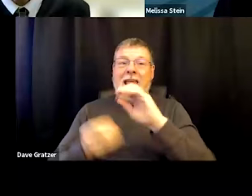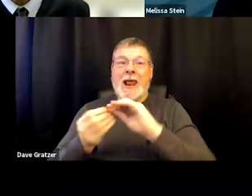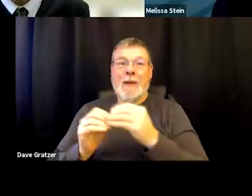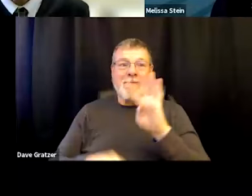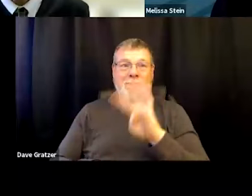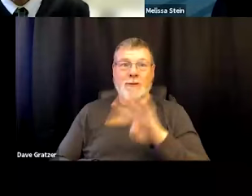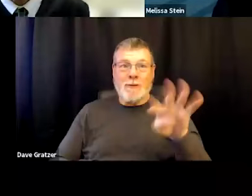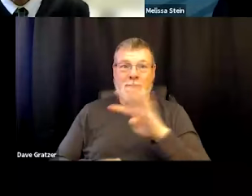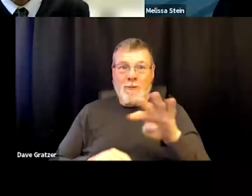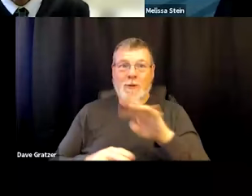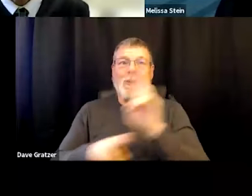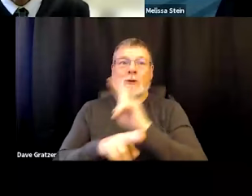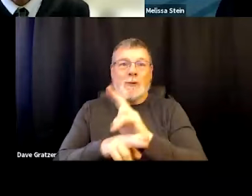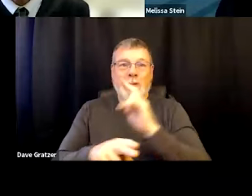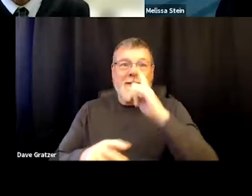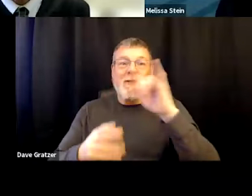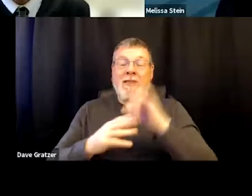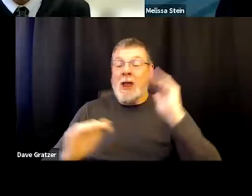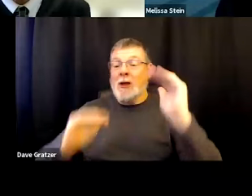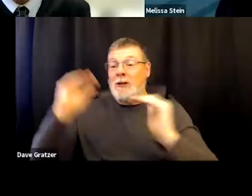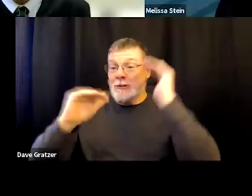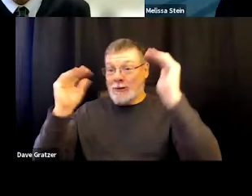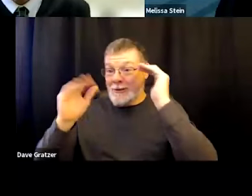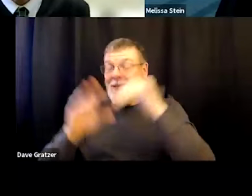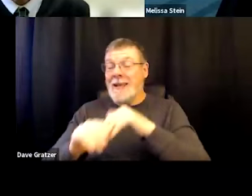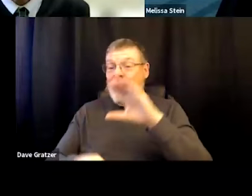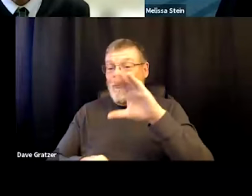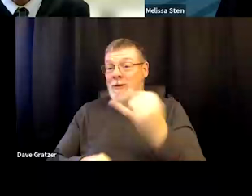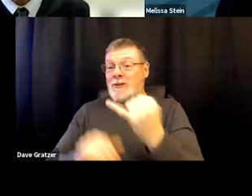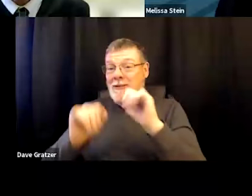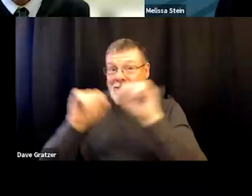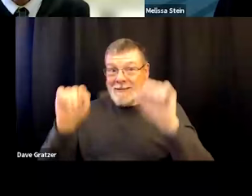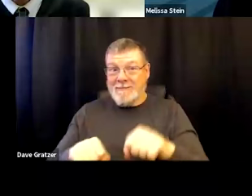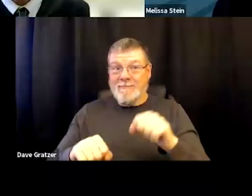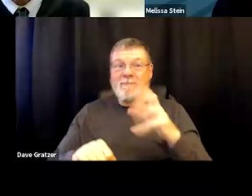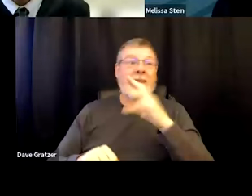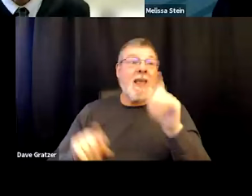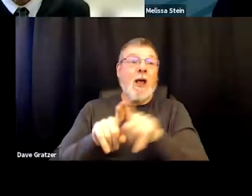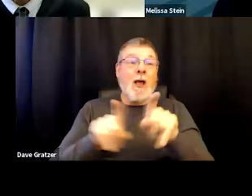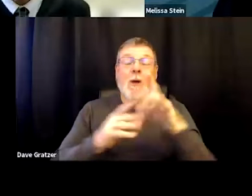on "Substance Abuse Treatment for Adults in the Criminal Justice System." And Dr. Peters was also the lead author